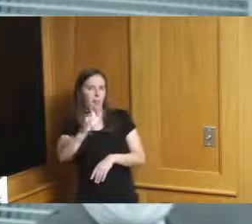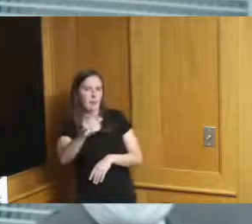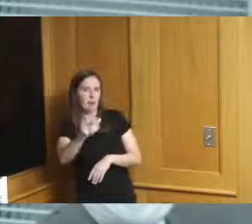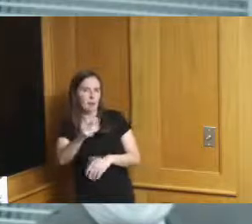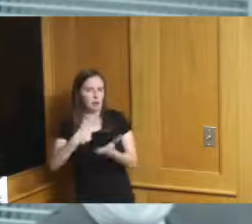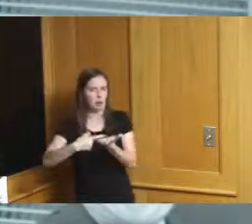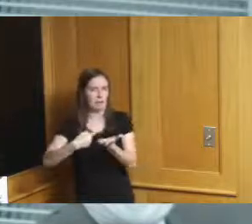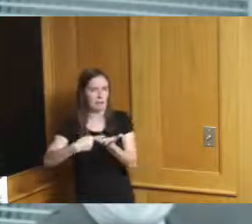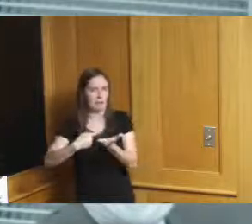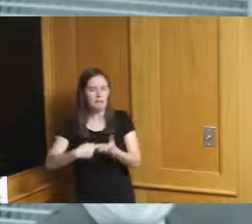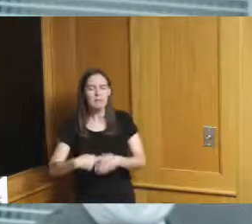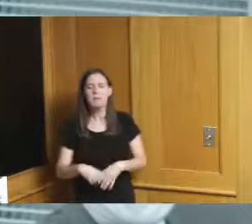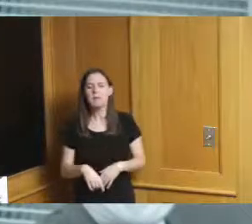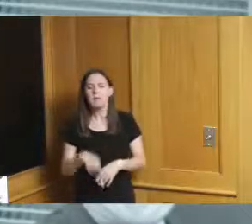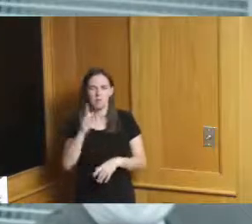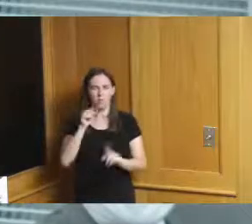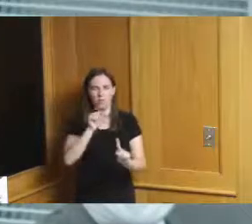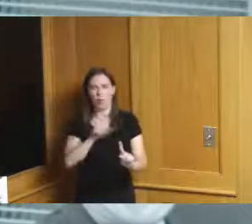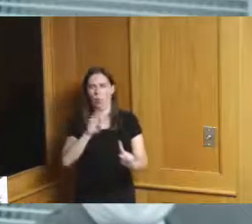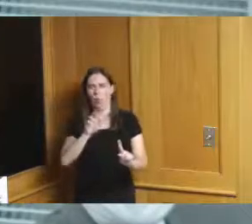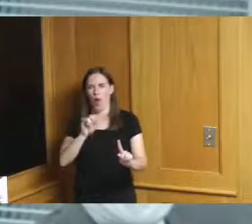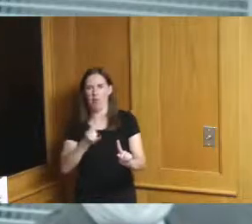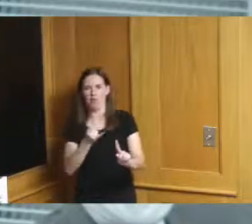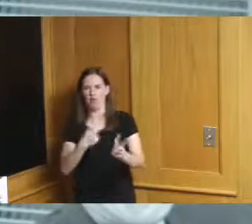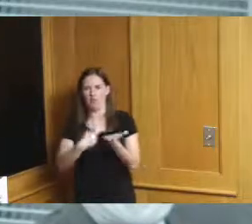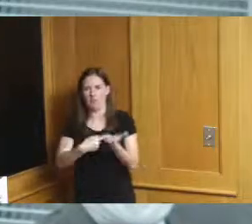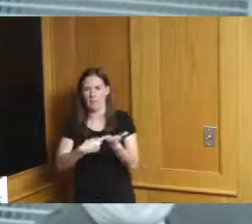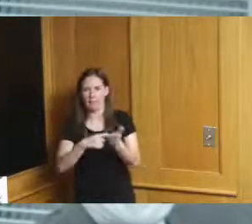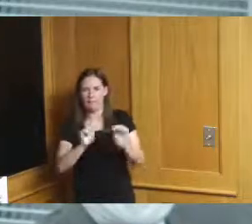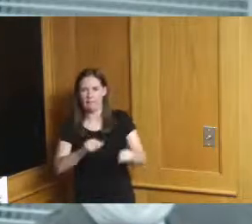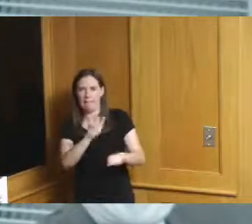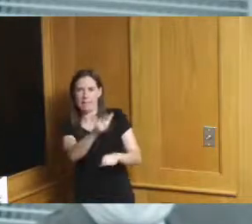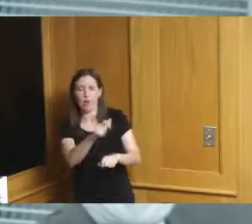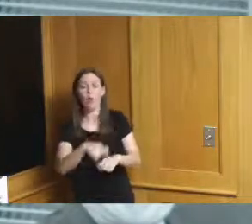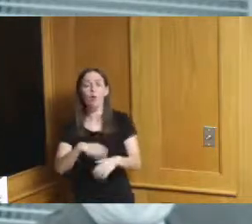that we can have a little bit later on but um and all three Commissioners just kind of hit on